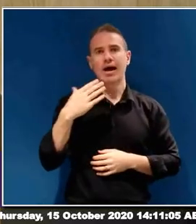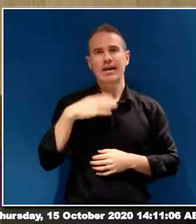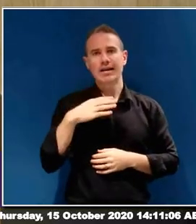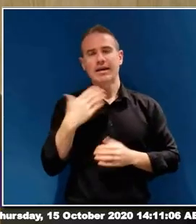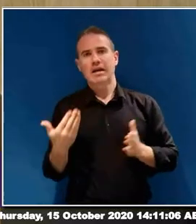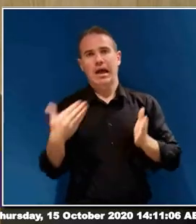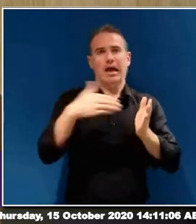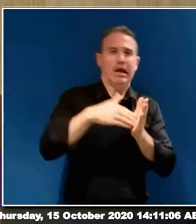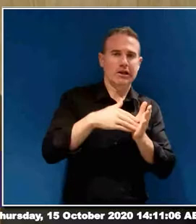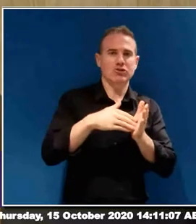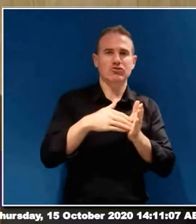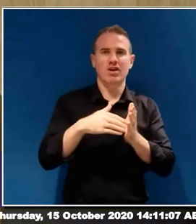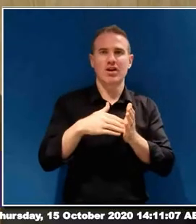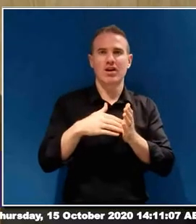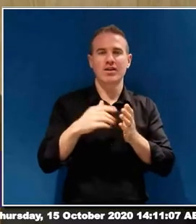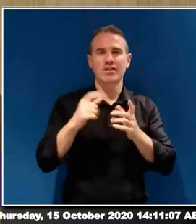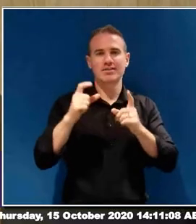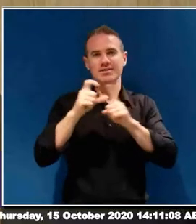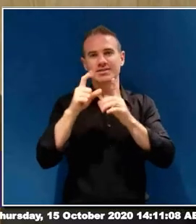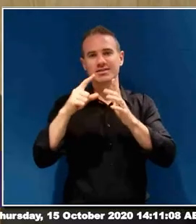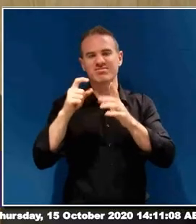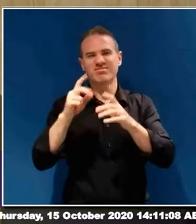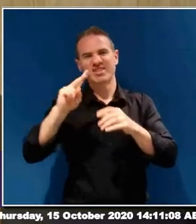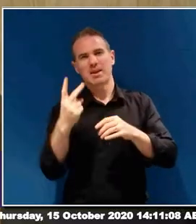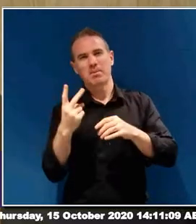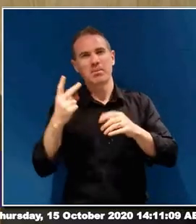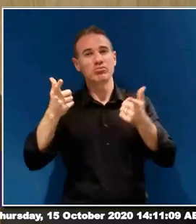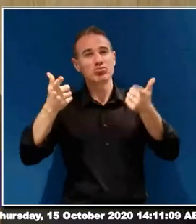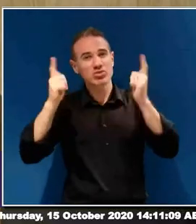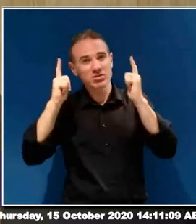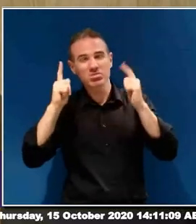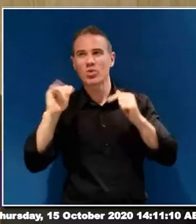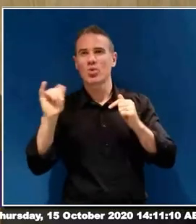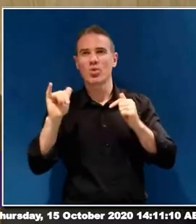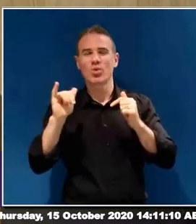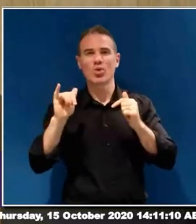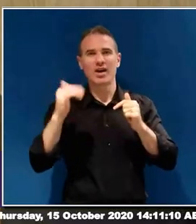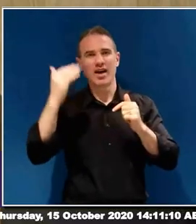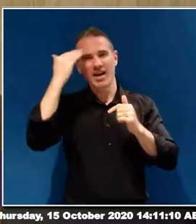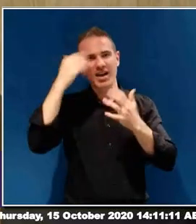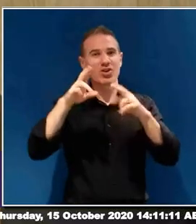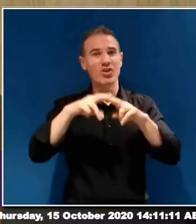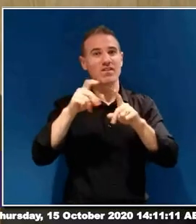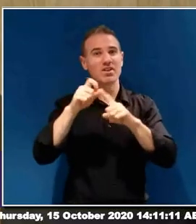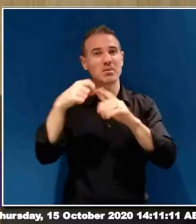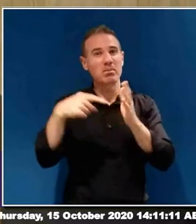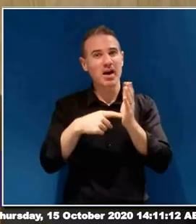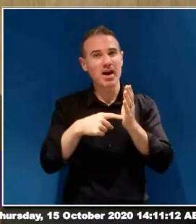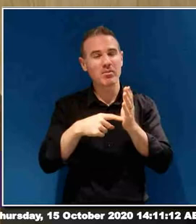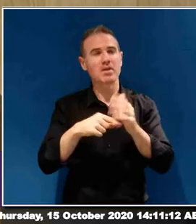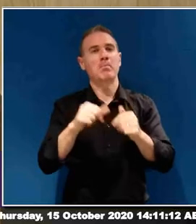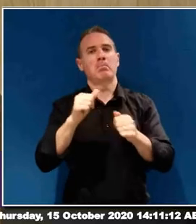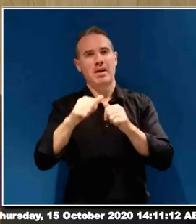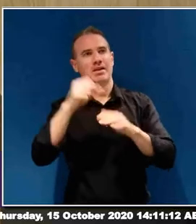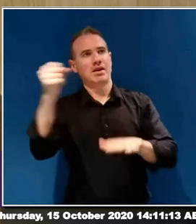bureaucratic position in the school would best support those students, and the funding would be used for that.